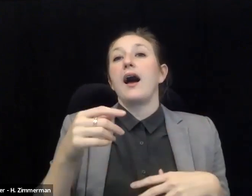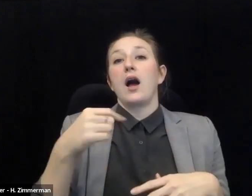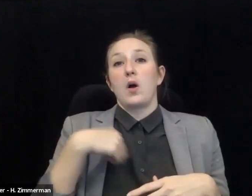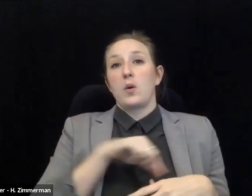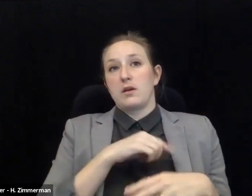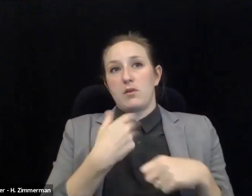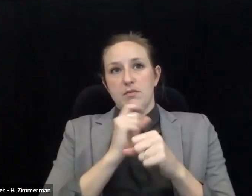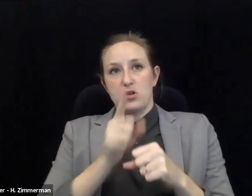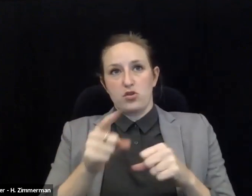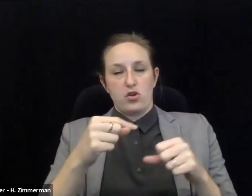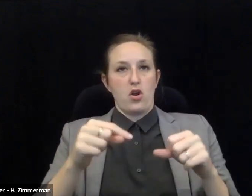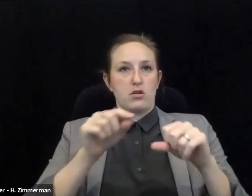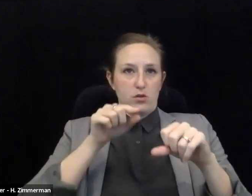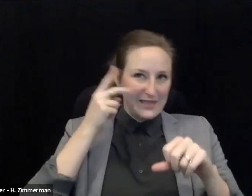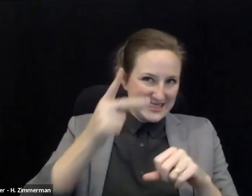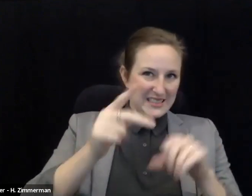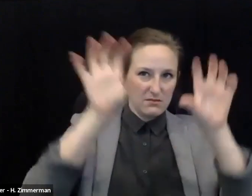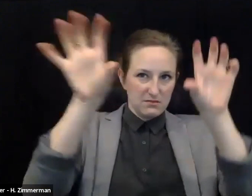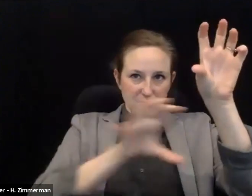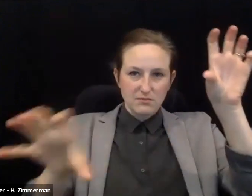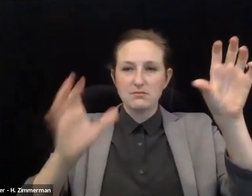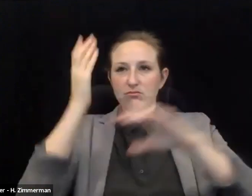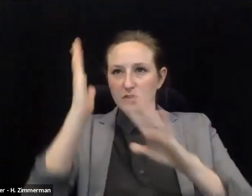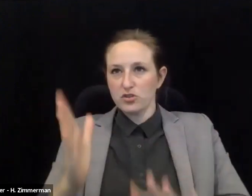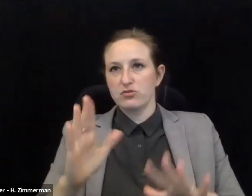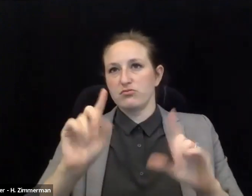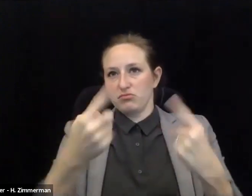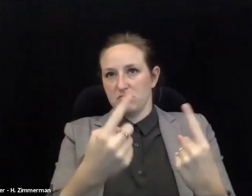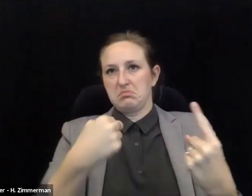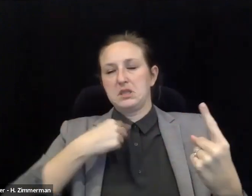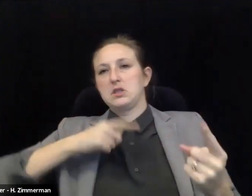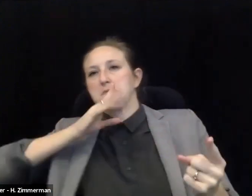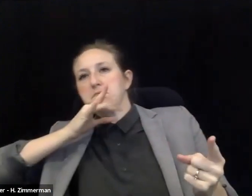And we have a great lineup today. Earlier this week, if you joined us